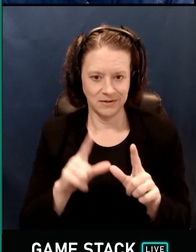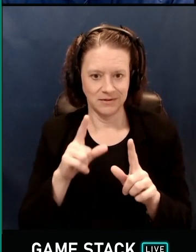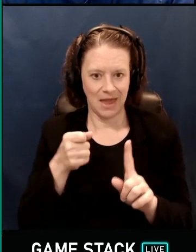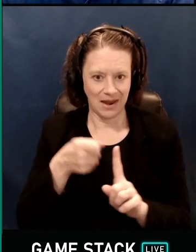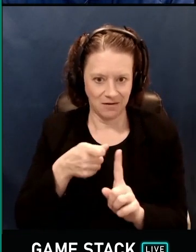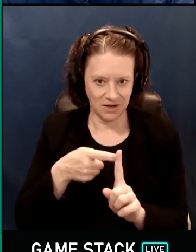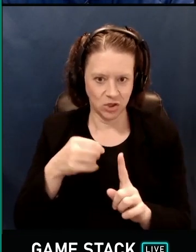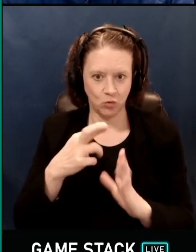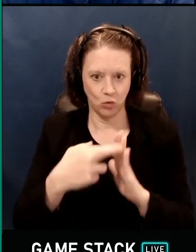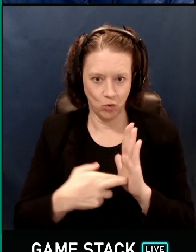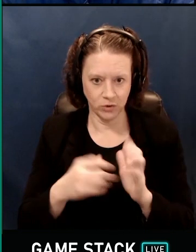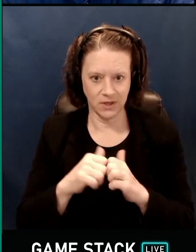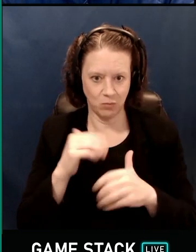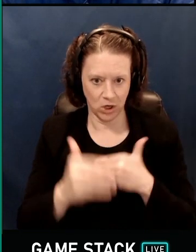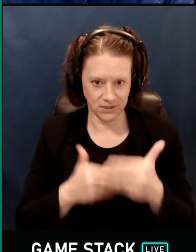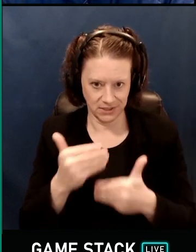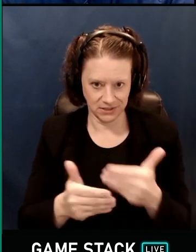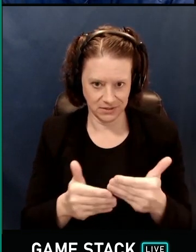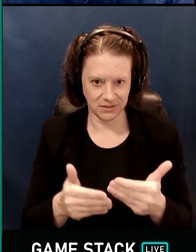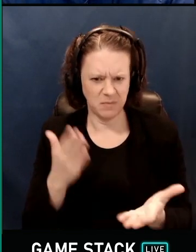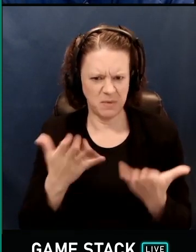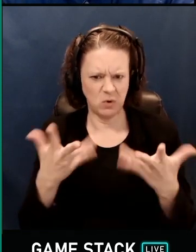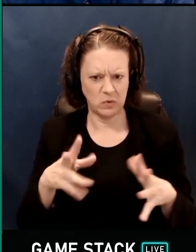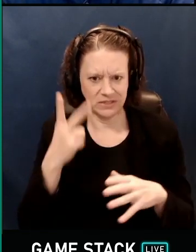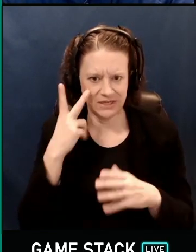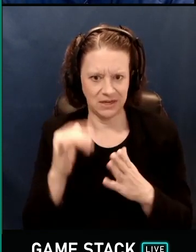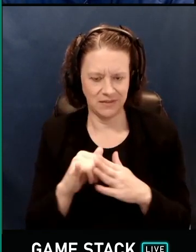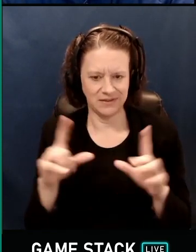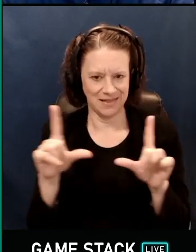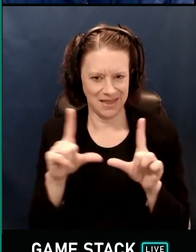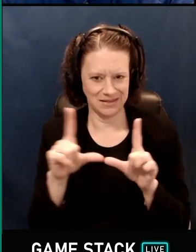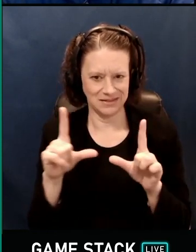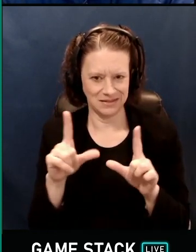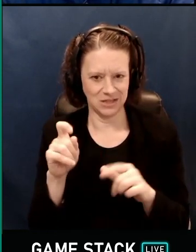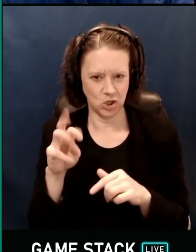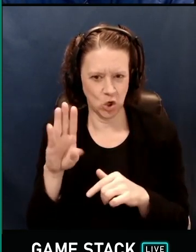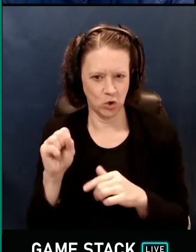You might have seen these license terms. This excerpt from Unity software